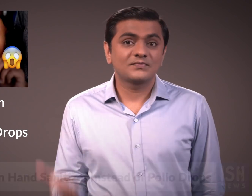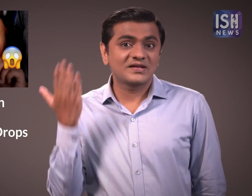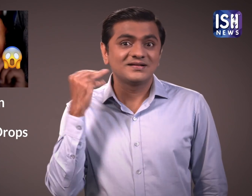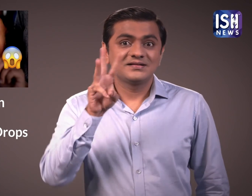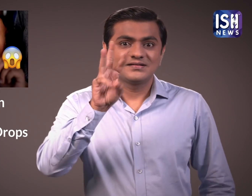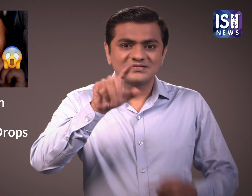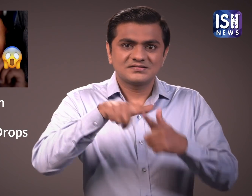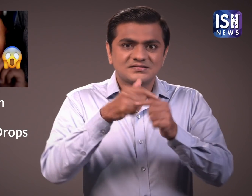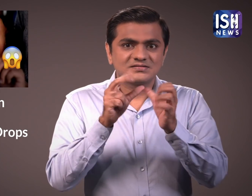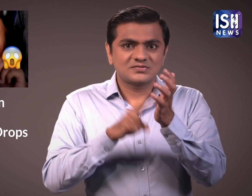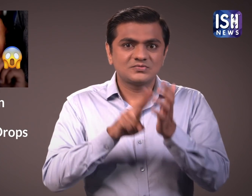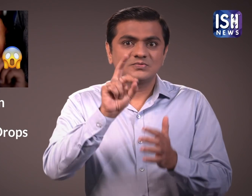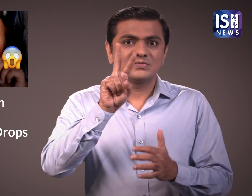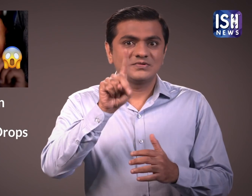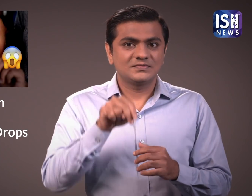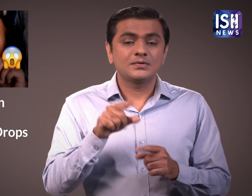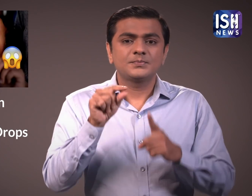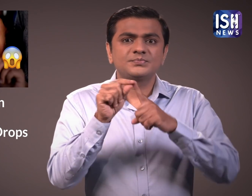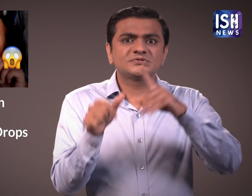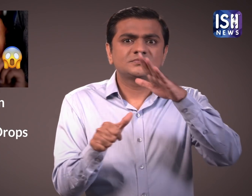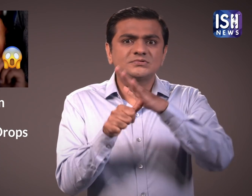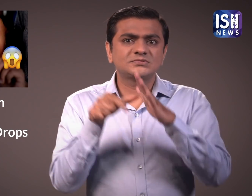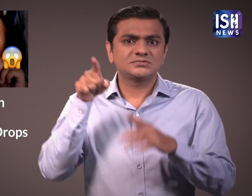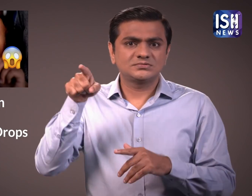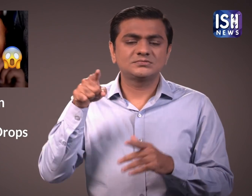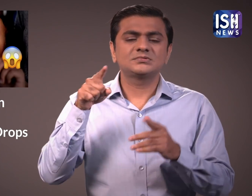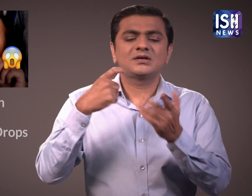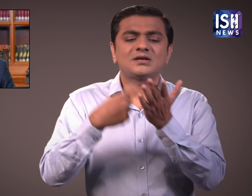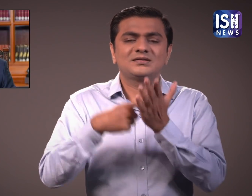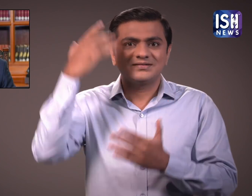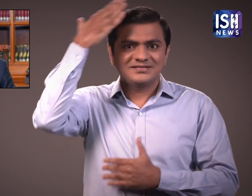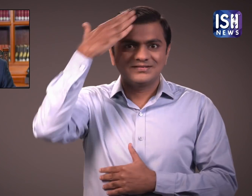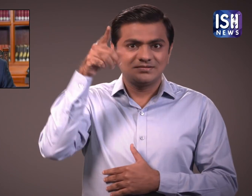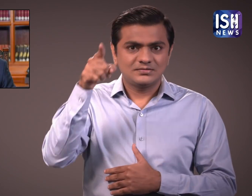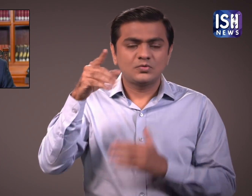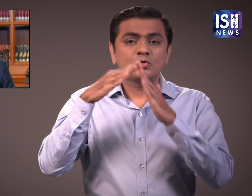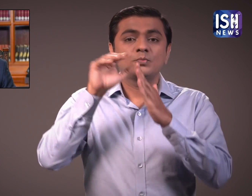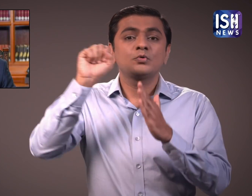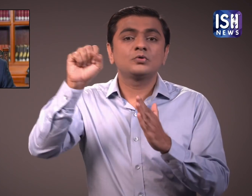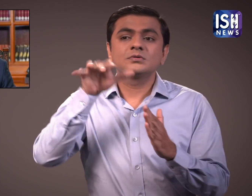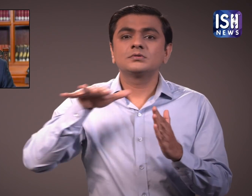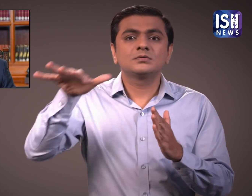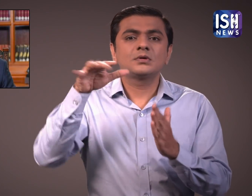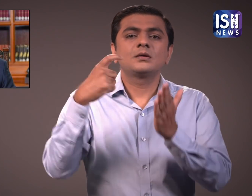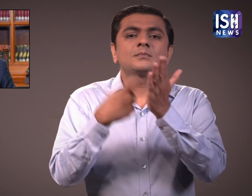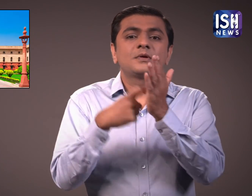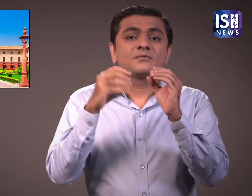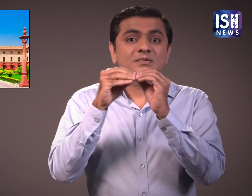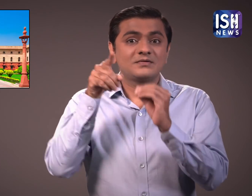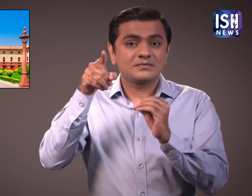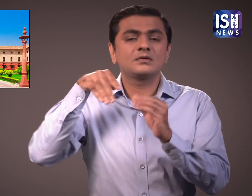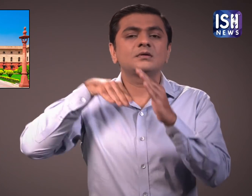On 30th January 2021, President R. N. Kovind at the Rashtrapati Bhawan,